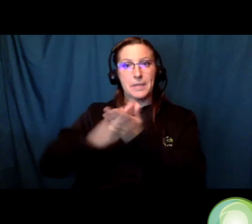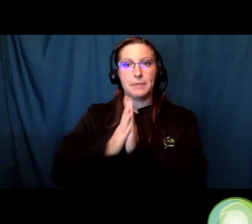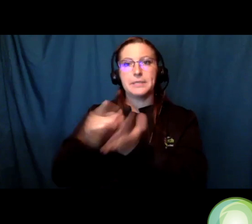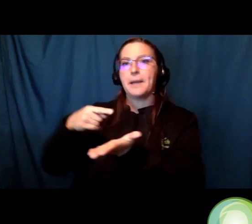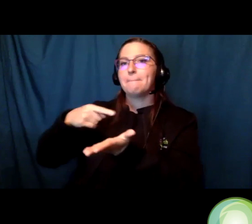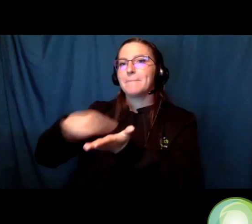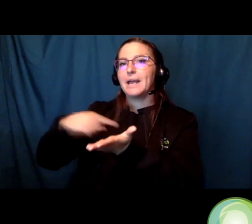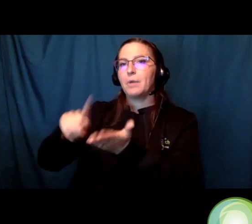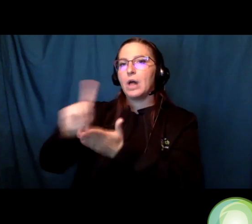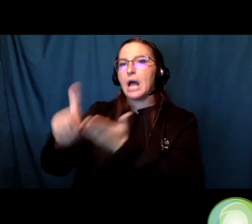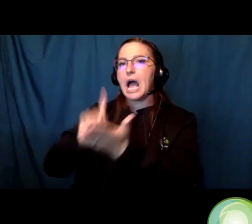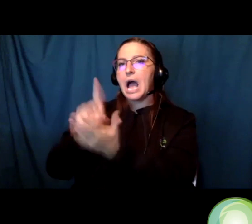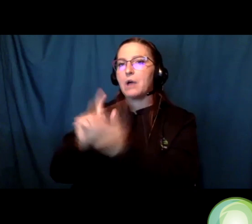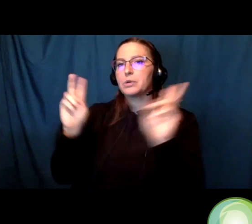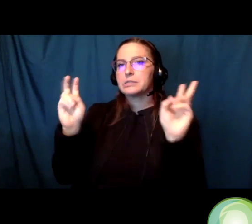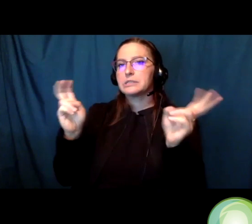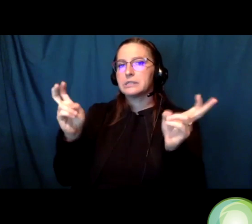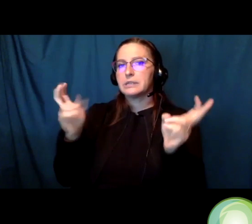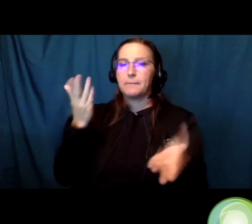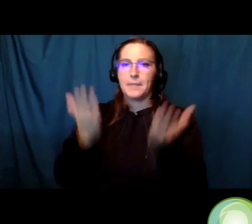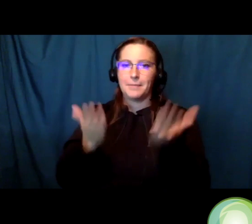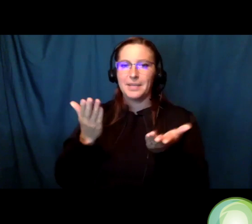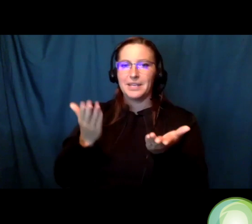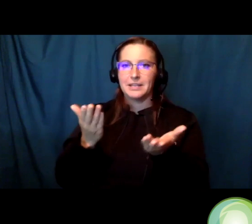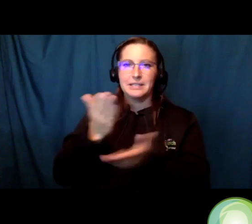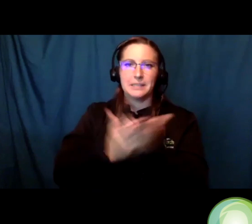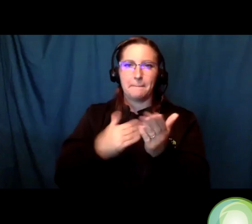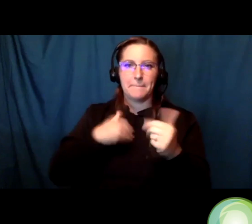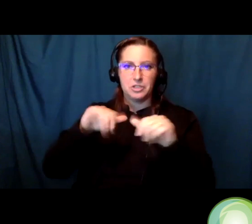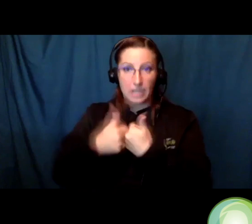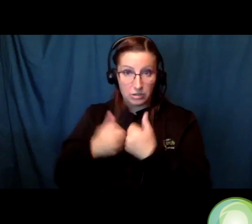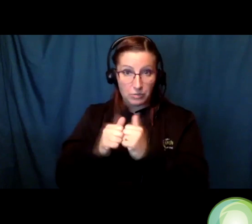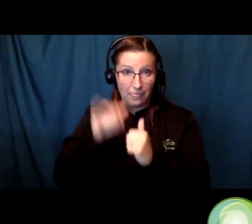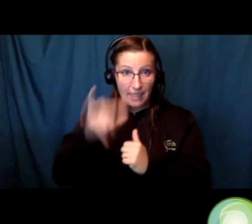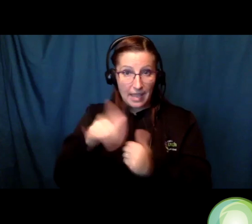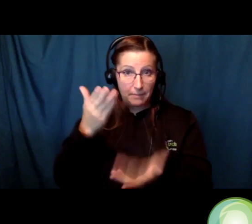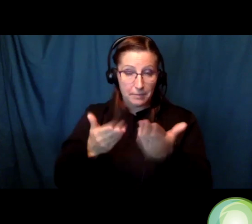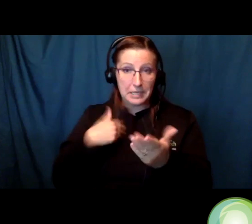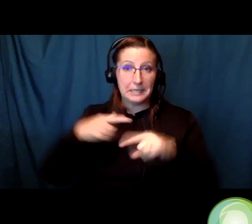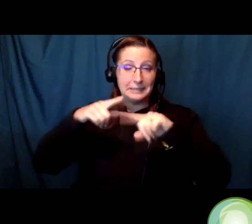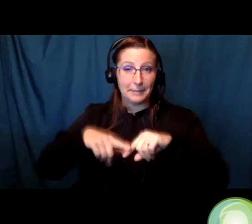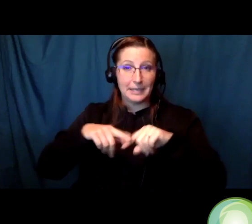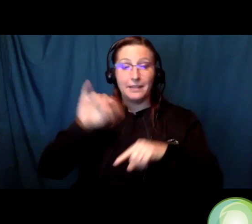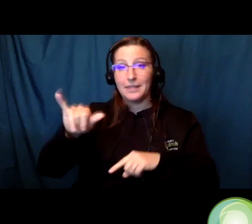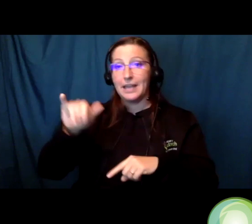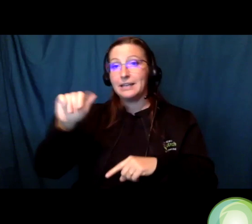there some sort of challenge with that, depending like if that av therapist is in a private clinic. Does